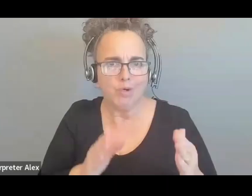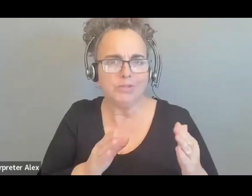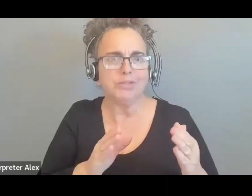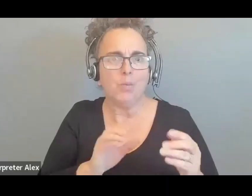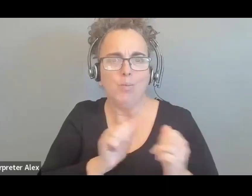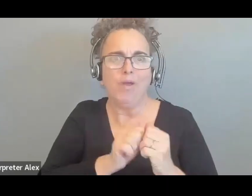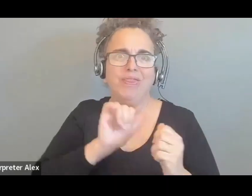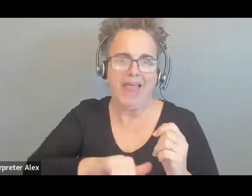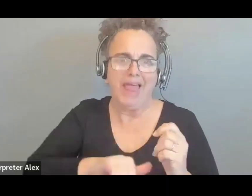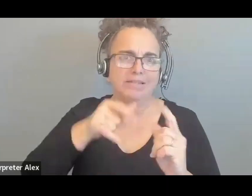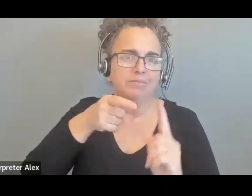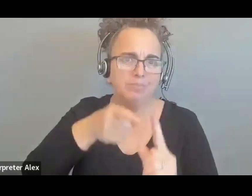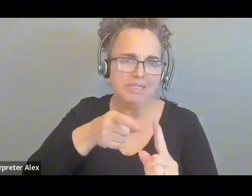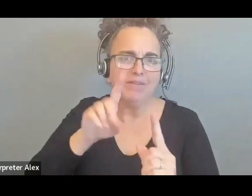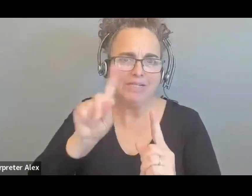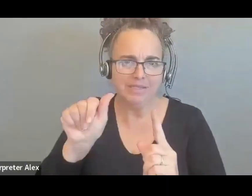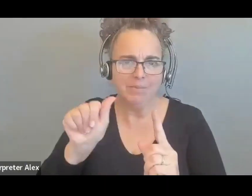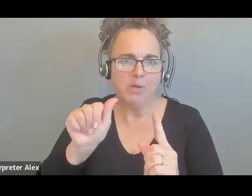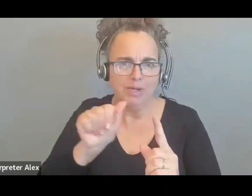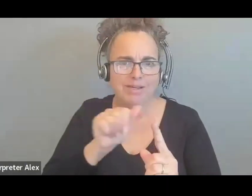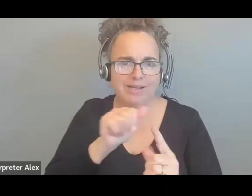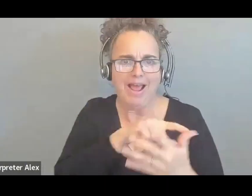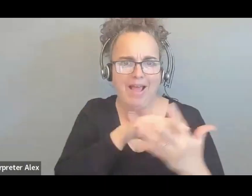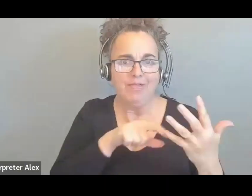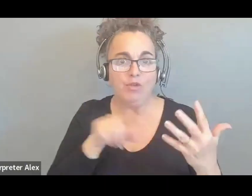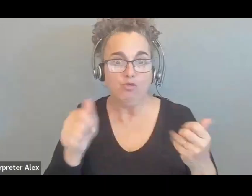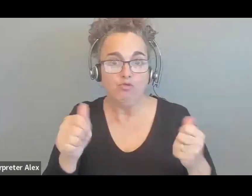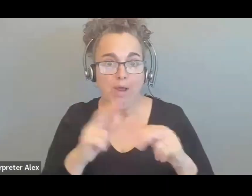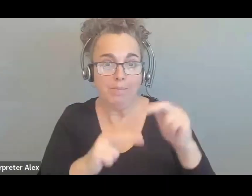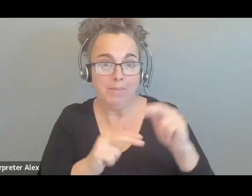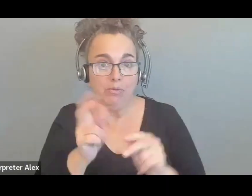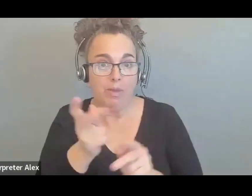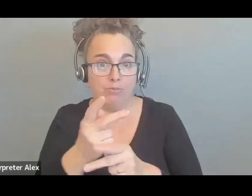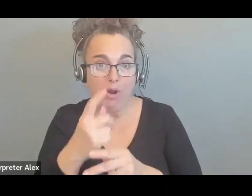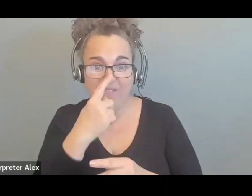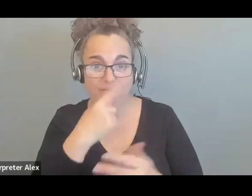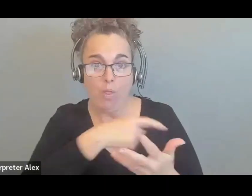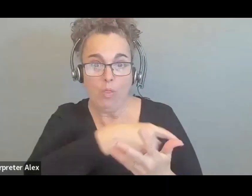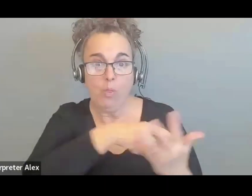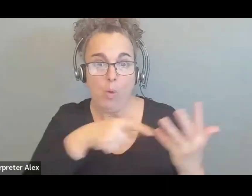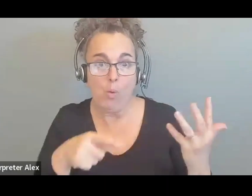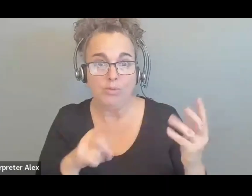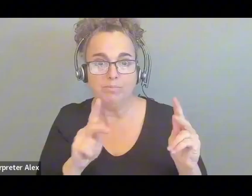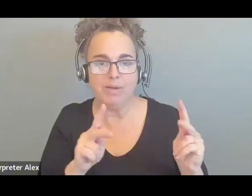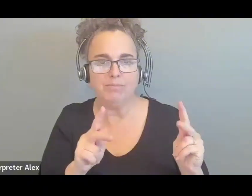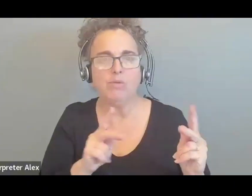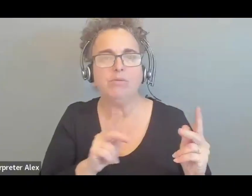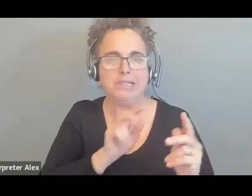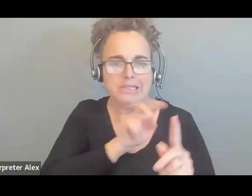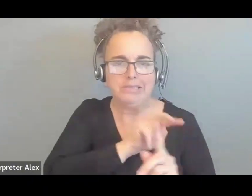that they are attempting to build for. And we also make sure that there are enough people